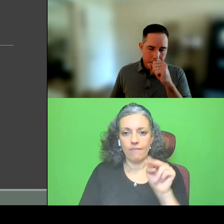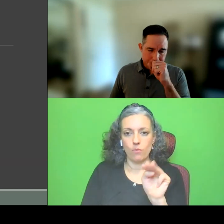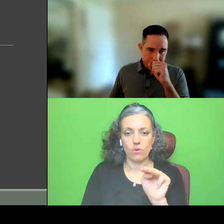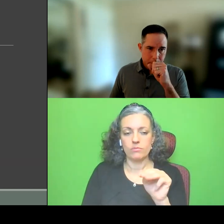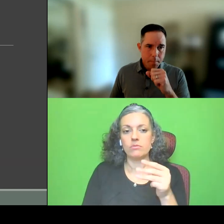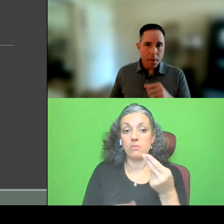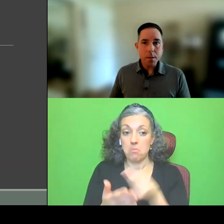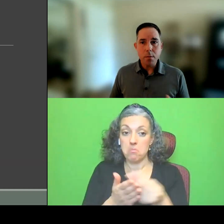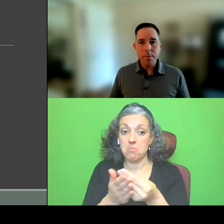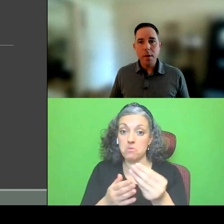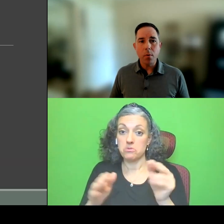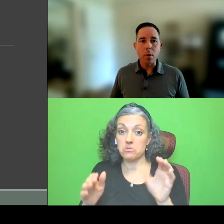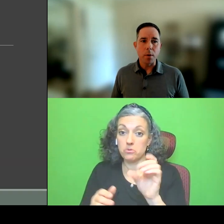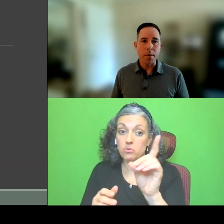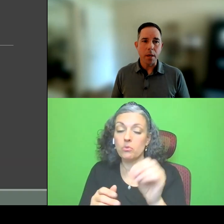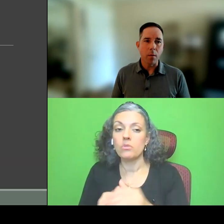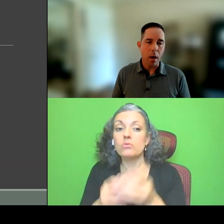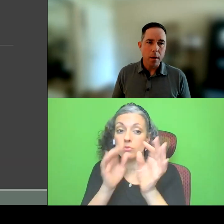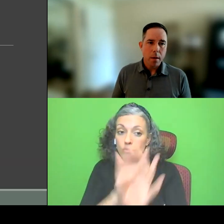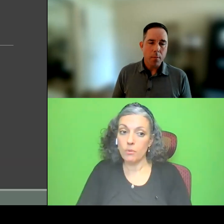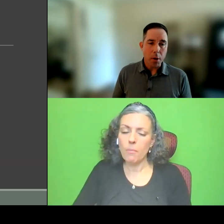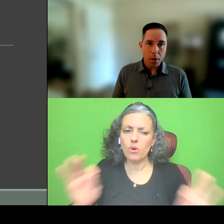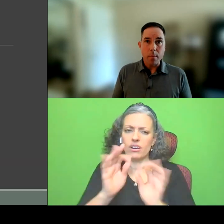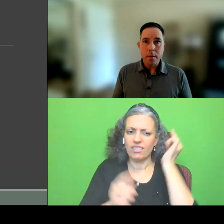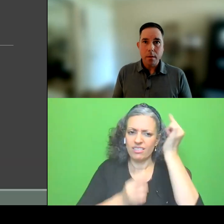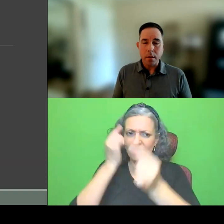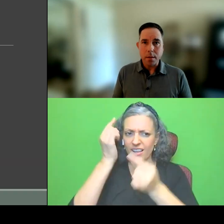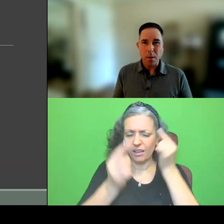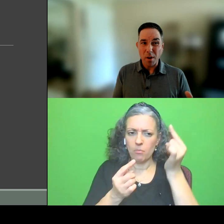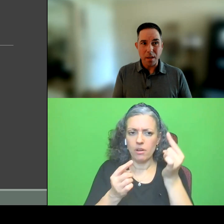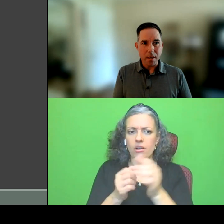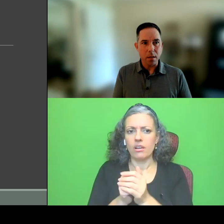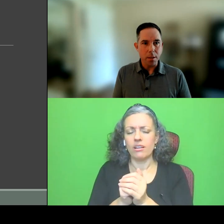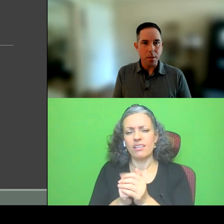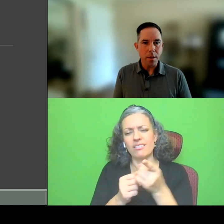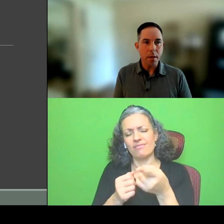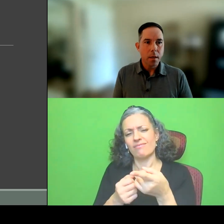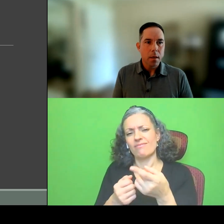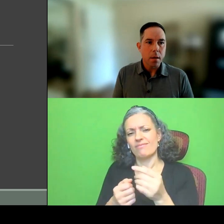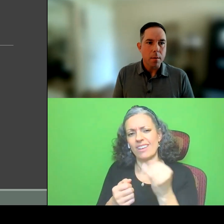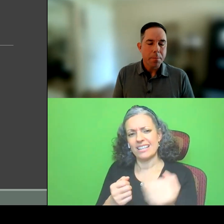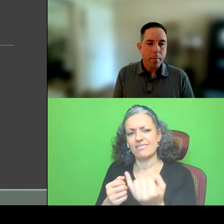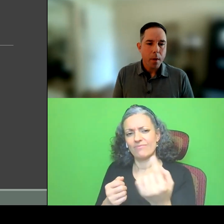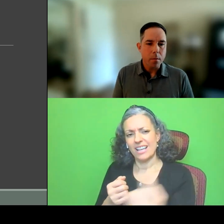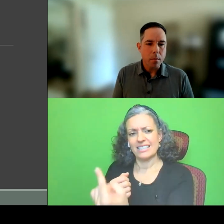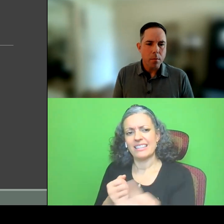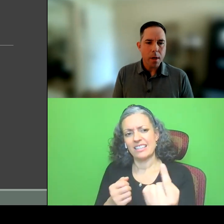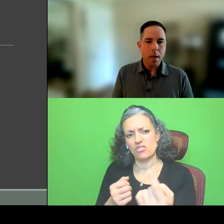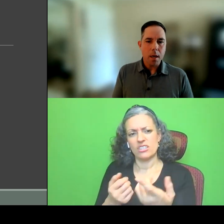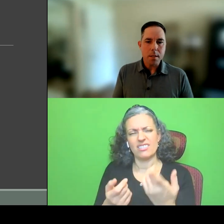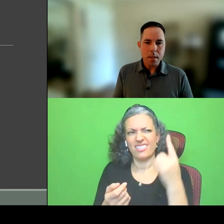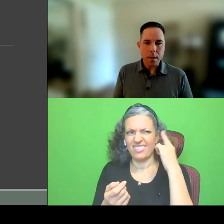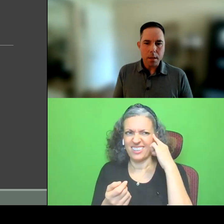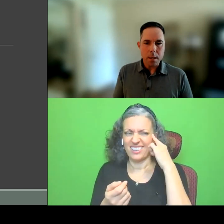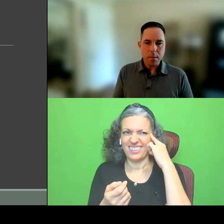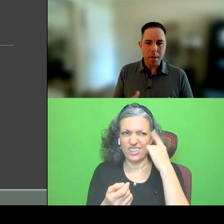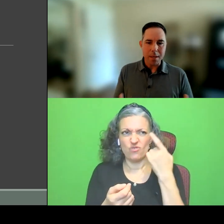So it's very important when you are thinking about procurement somewhat in isolation that you recognize that accessibility